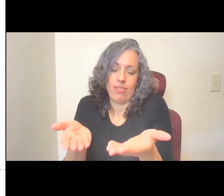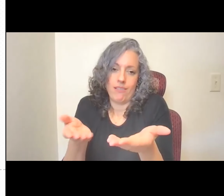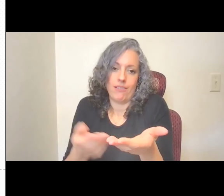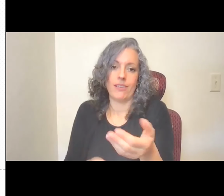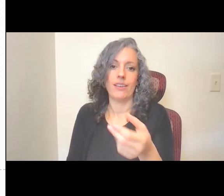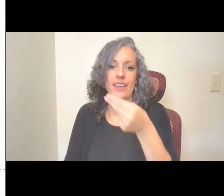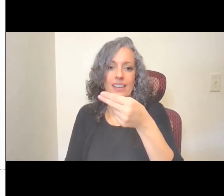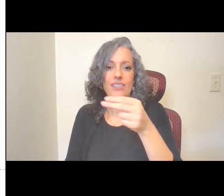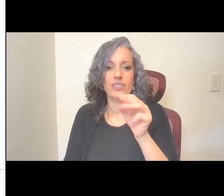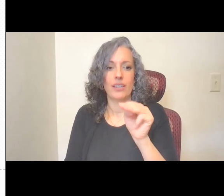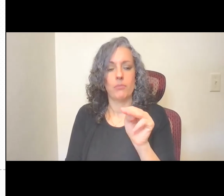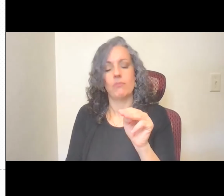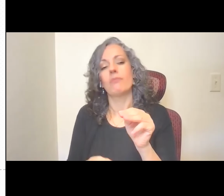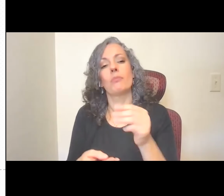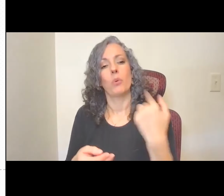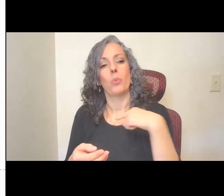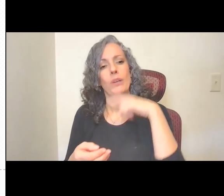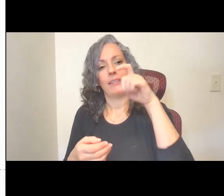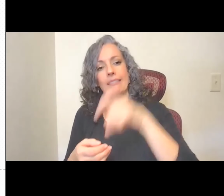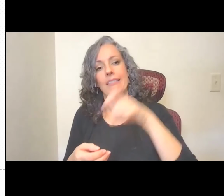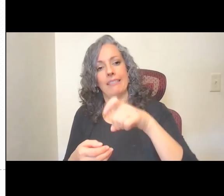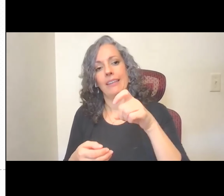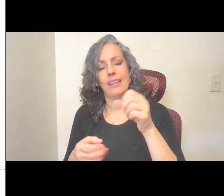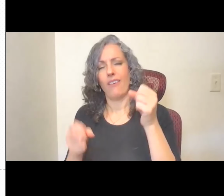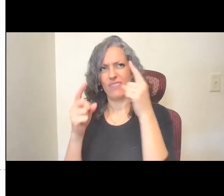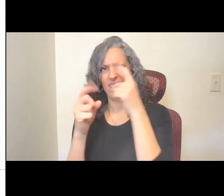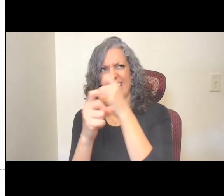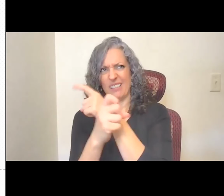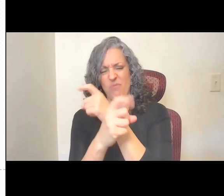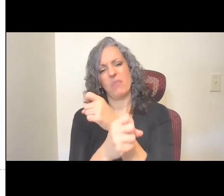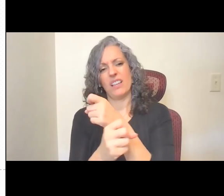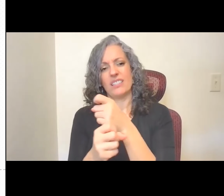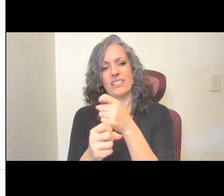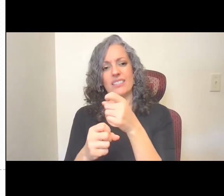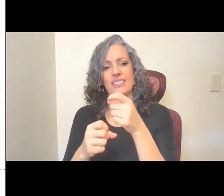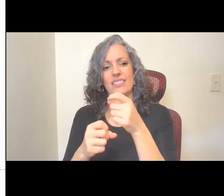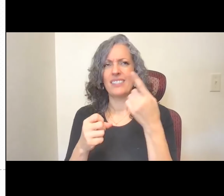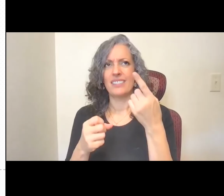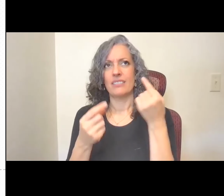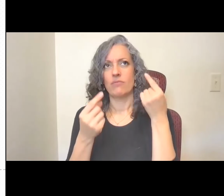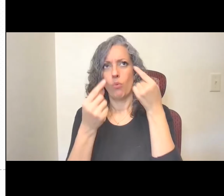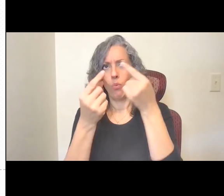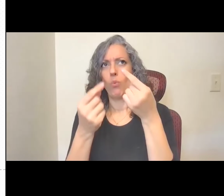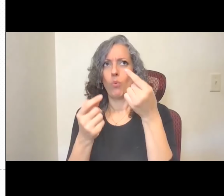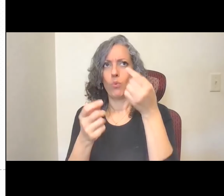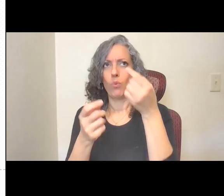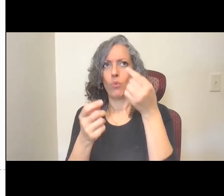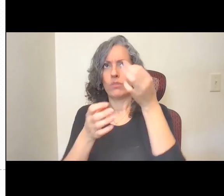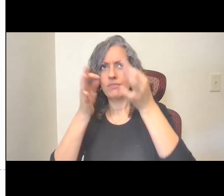we need it because we have complex table which is indeterminate and disabled in this indeterminate.